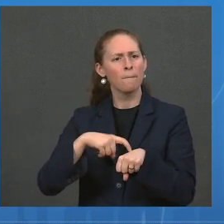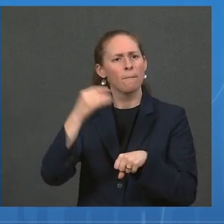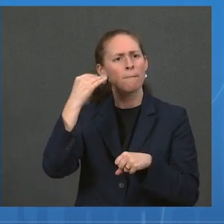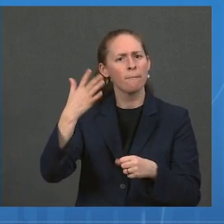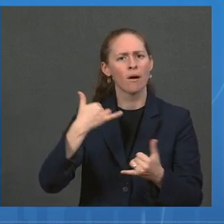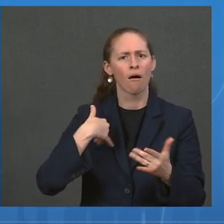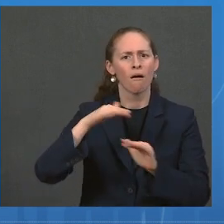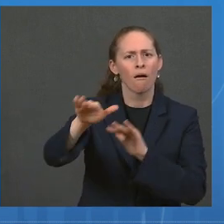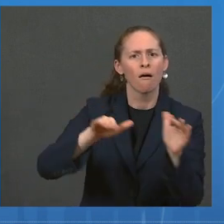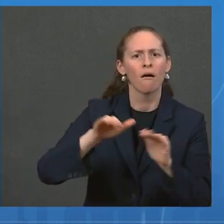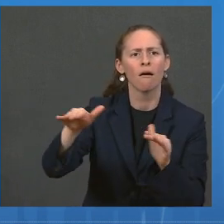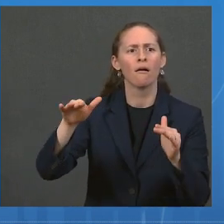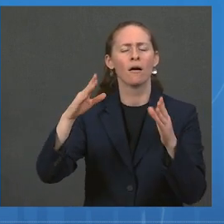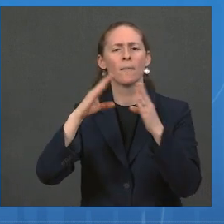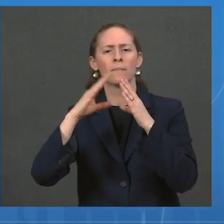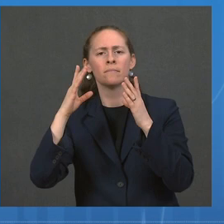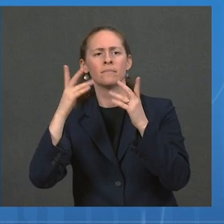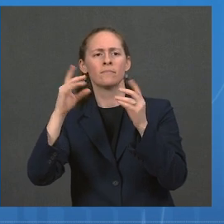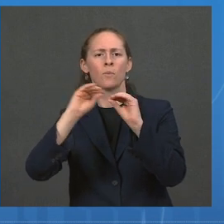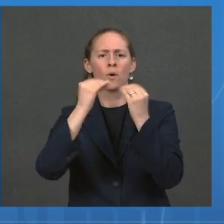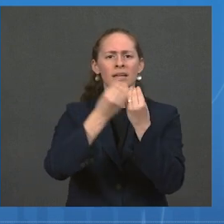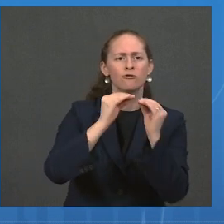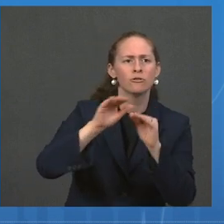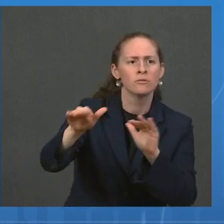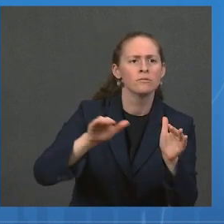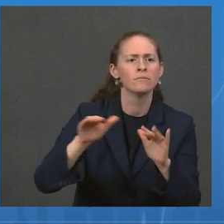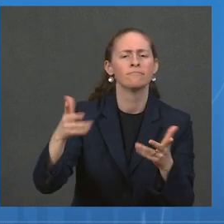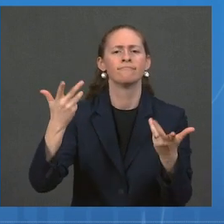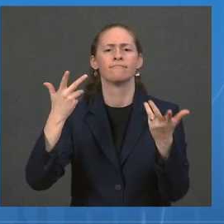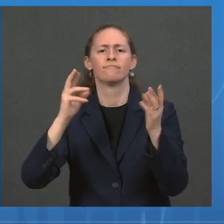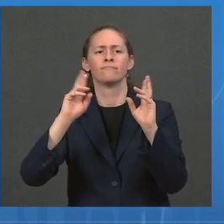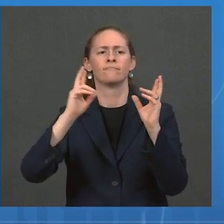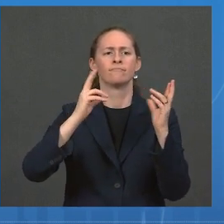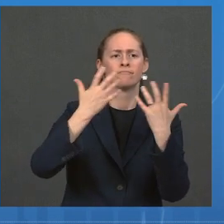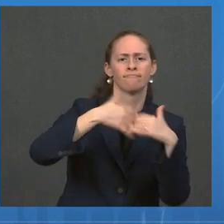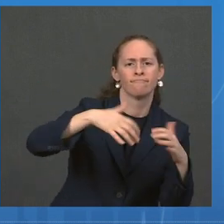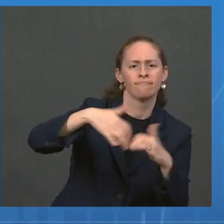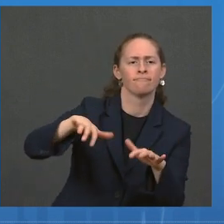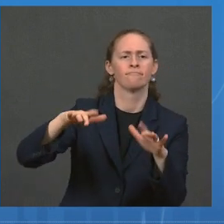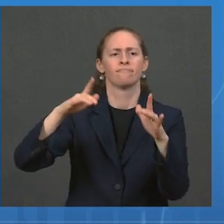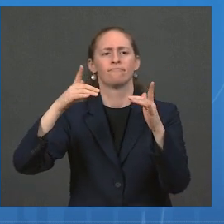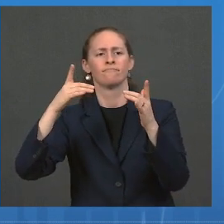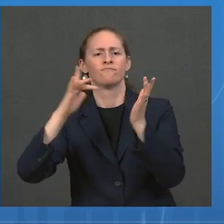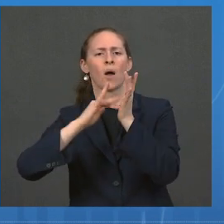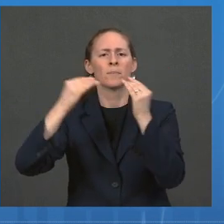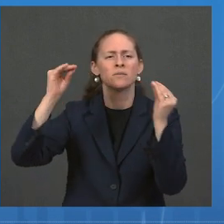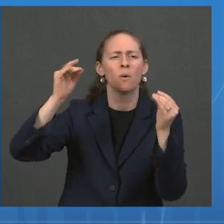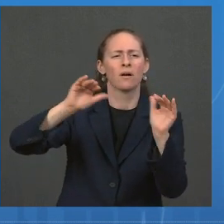the logistics that have to be set up with doctors' offices and pharmacies, it takes time. And that's one of the reasons